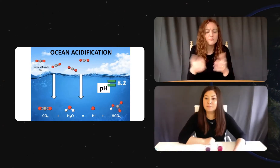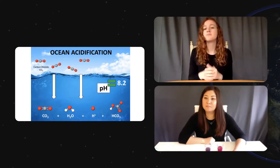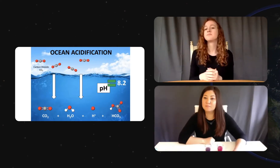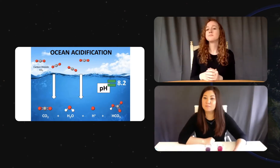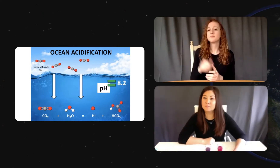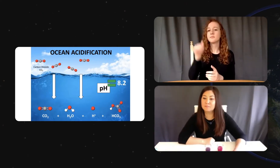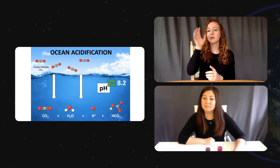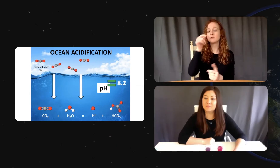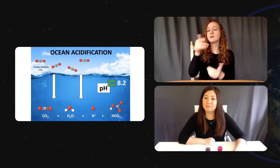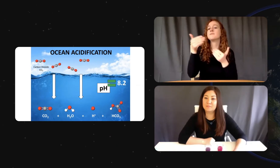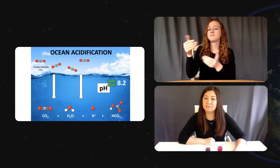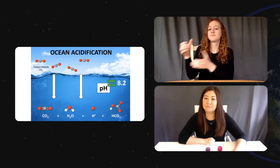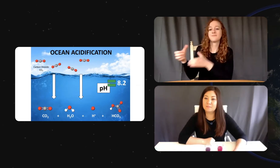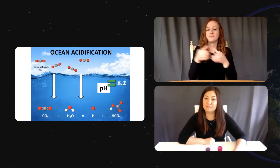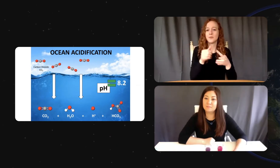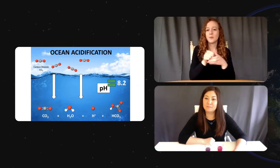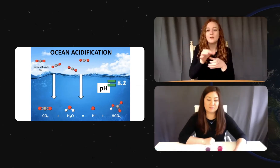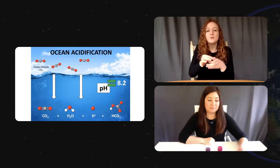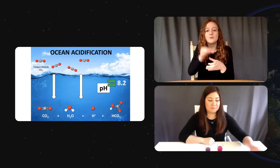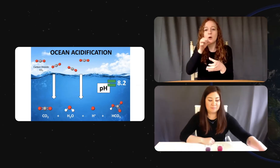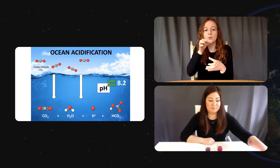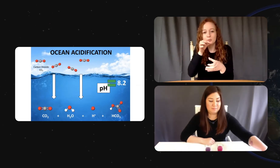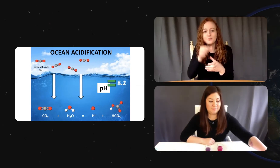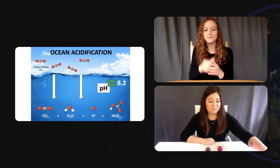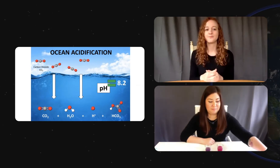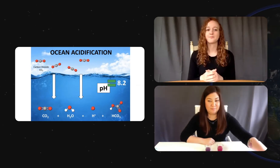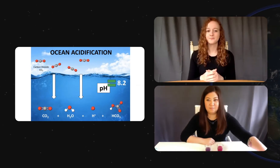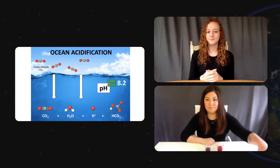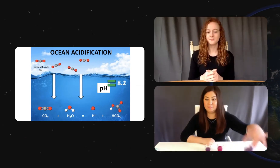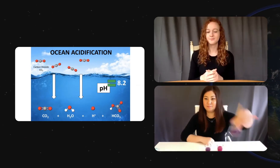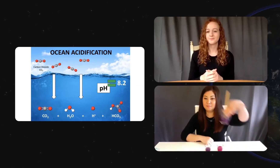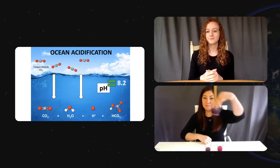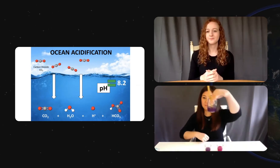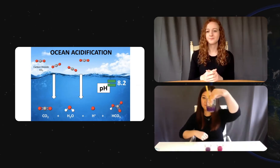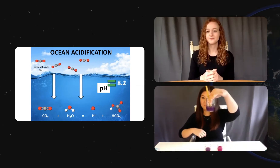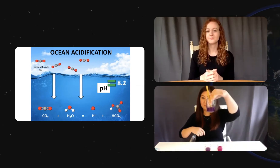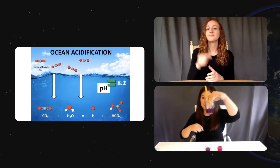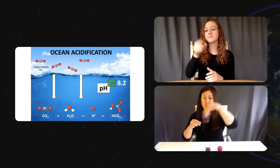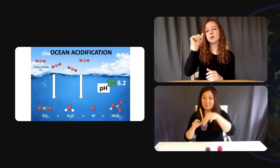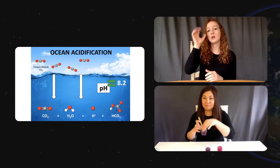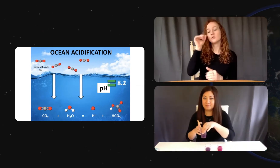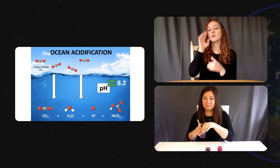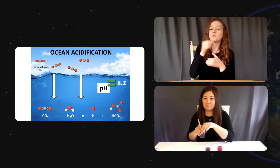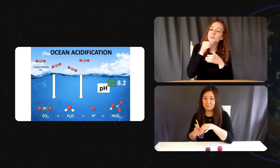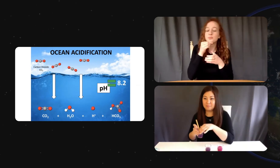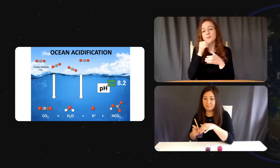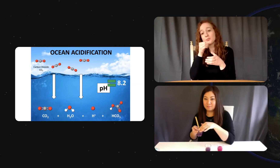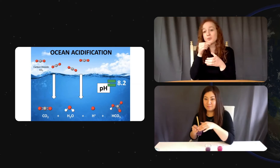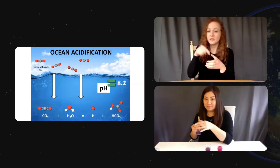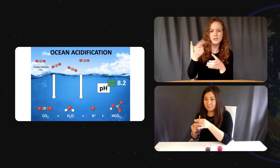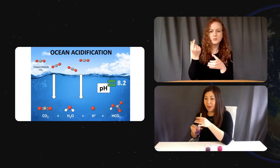The pH is being raised. So, Alicia has her drink, her straw.